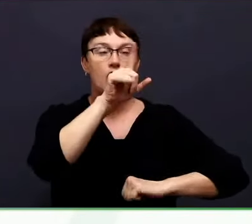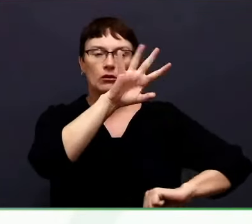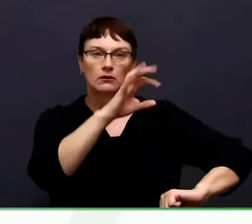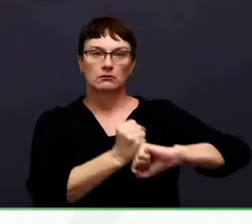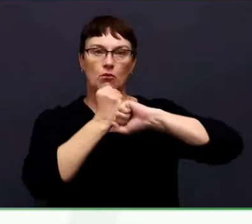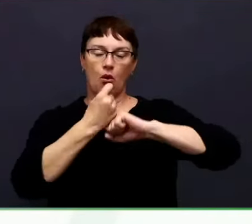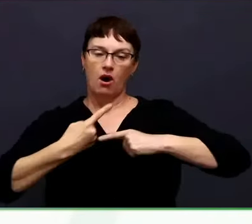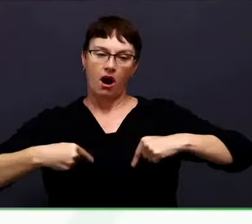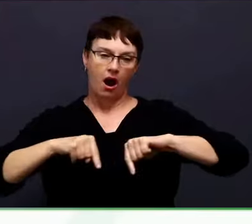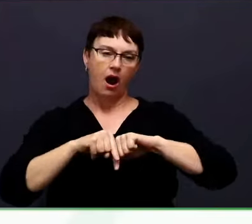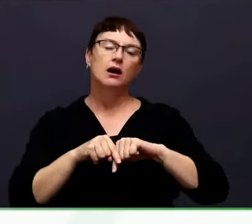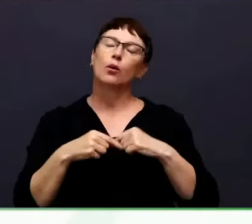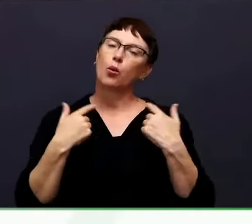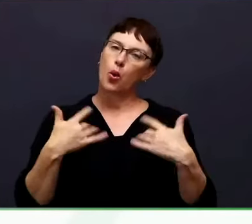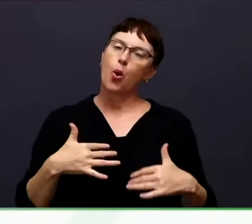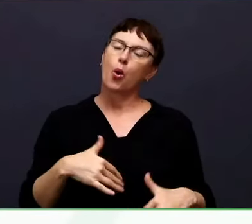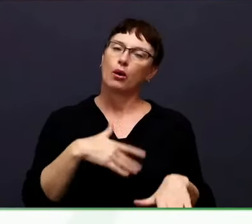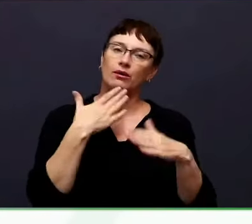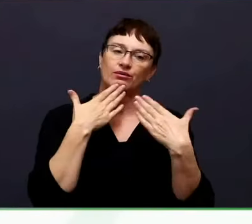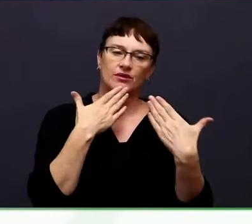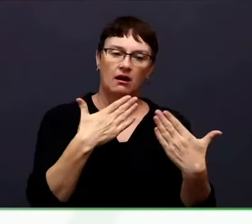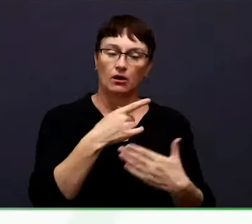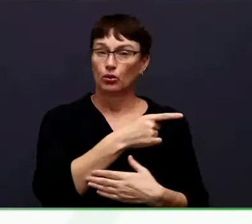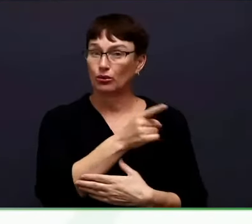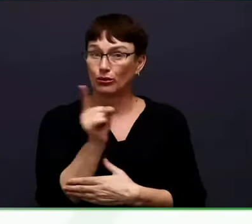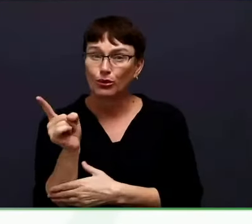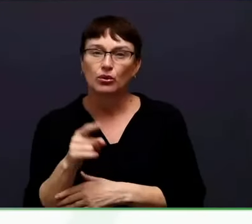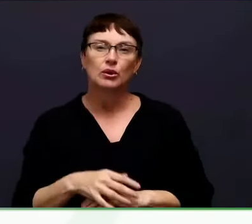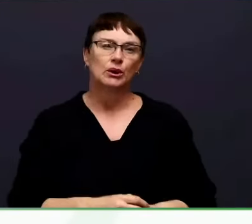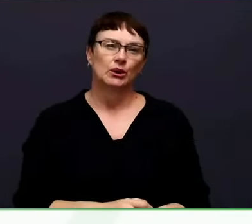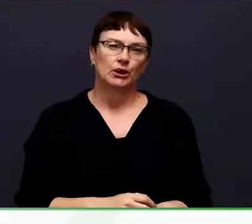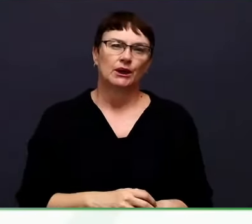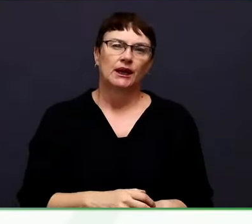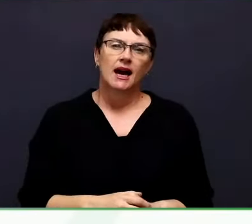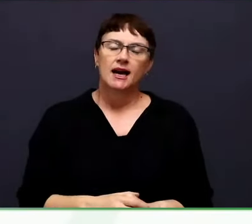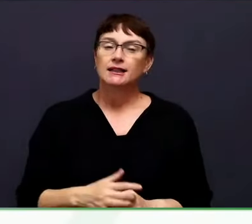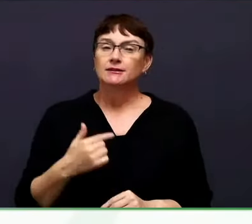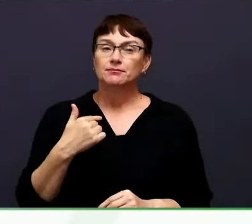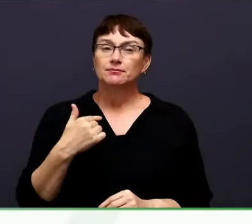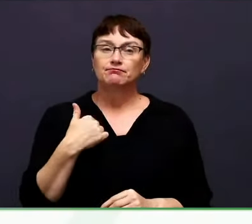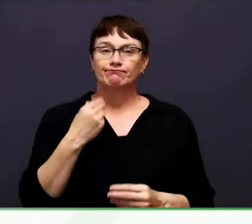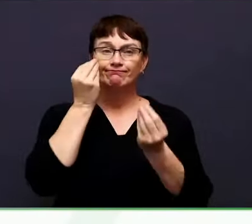that individuals with Down syndrome have an independent, productive and